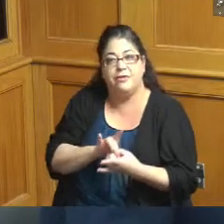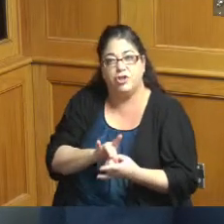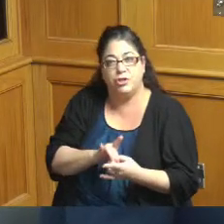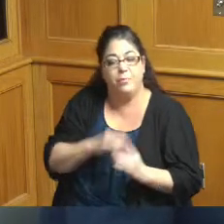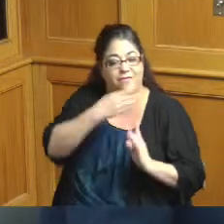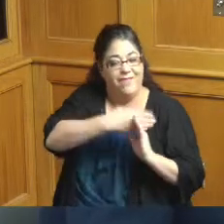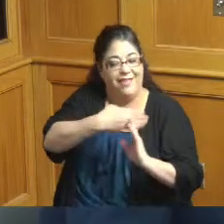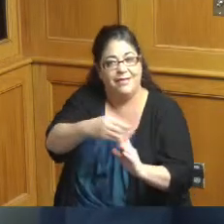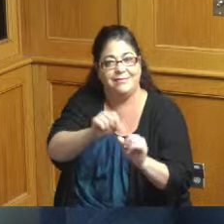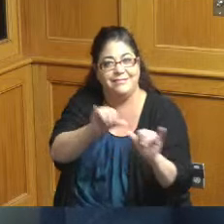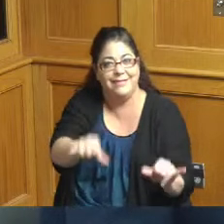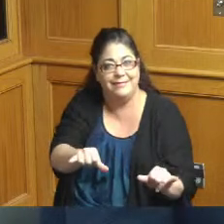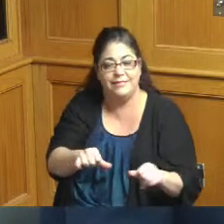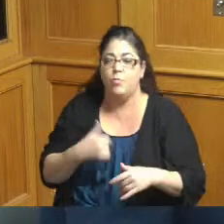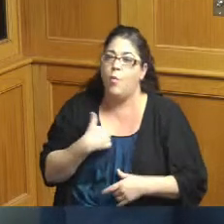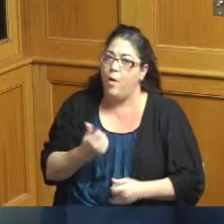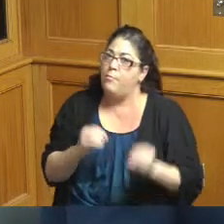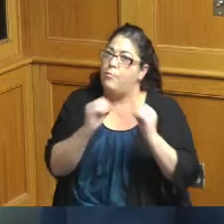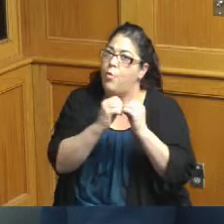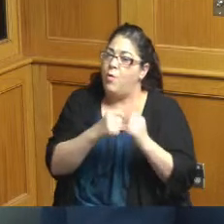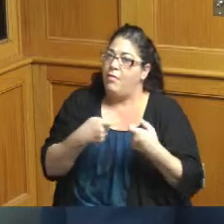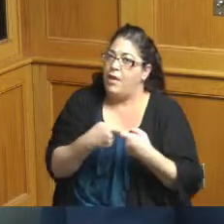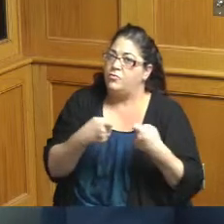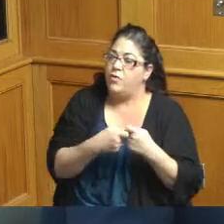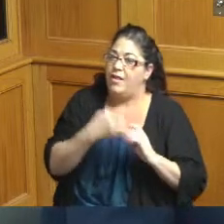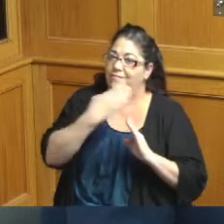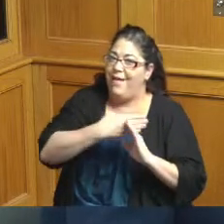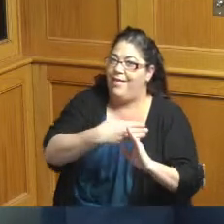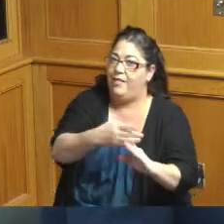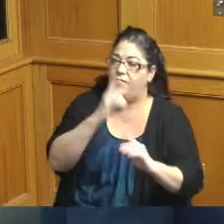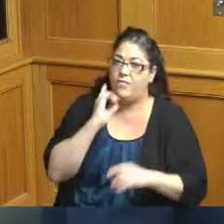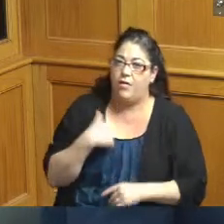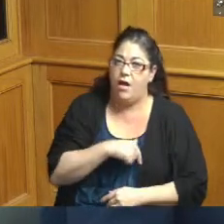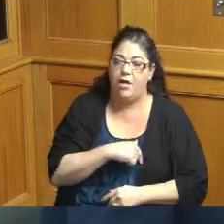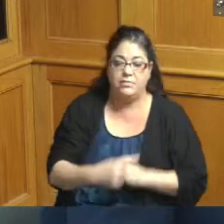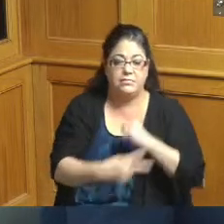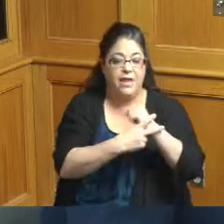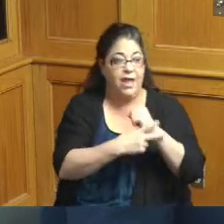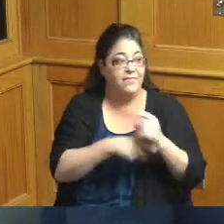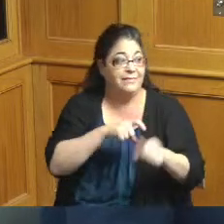move towards more electronic flow of documents which will save us time and honestly money if we